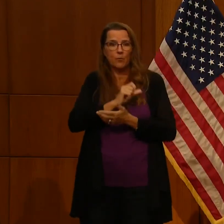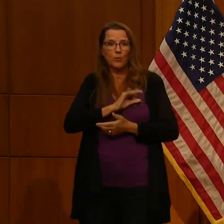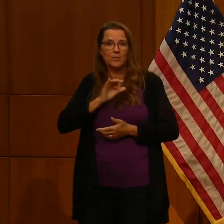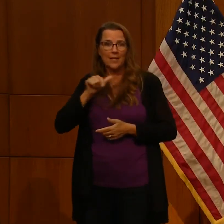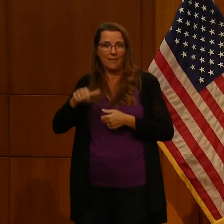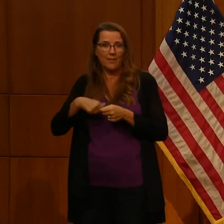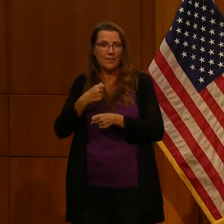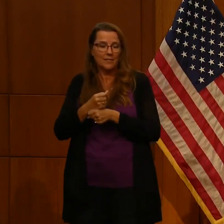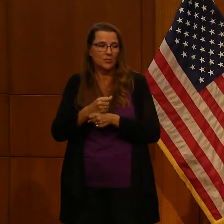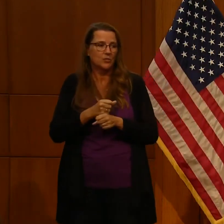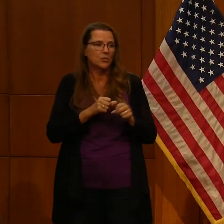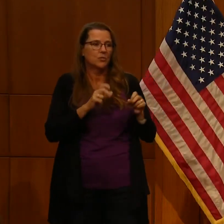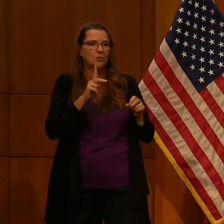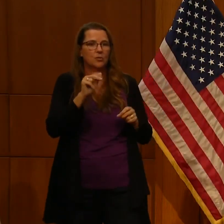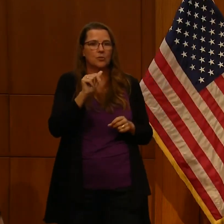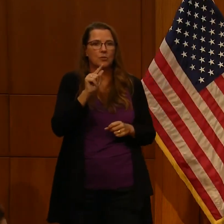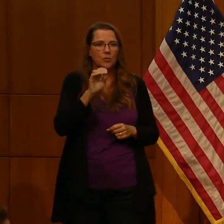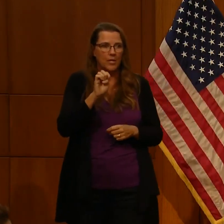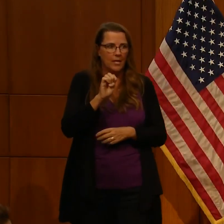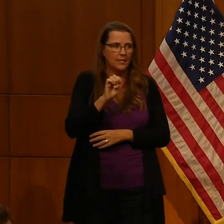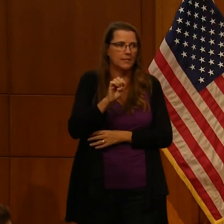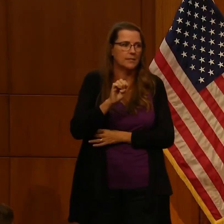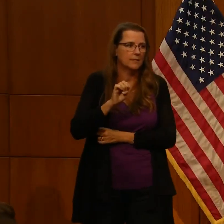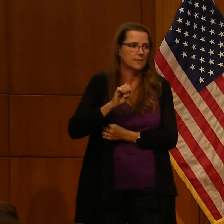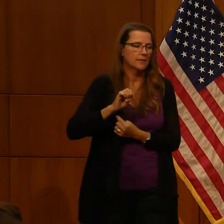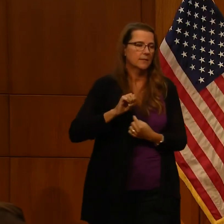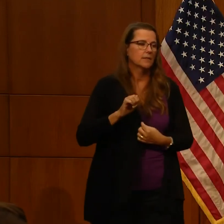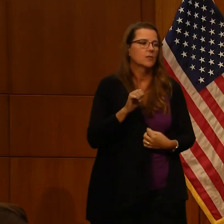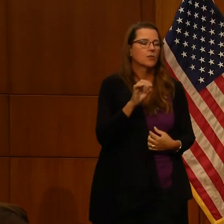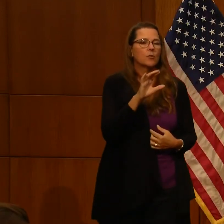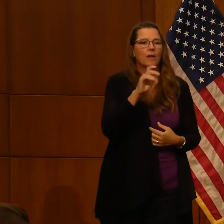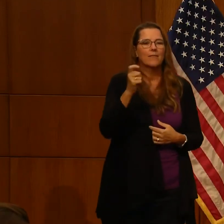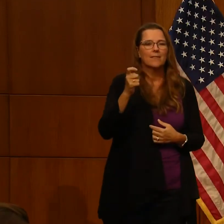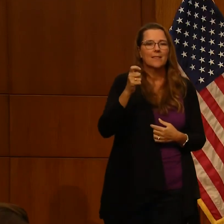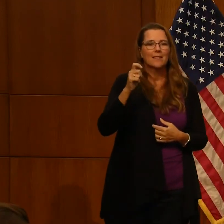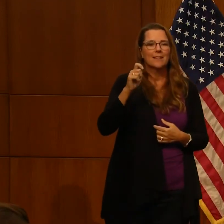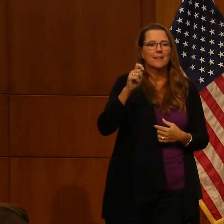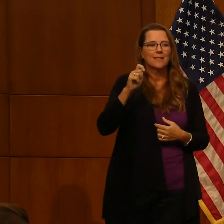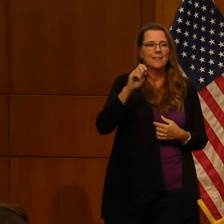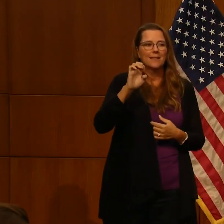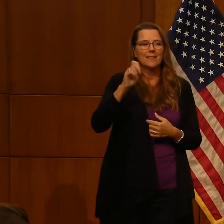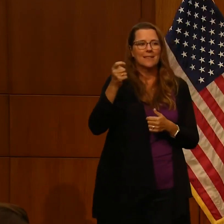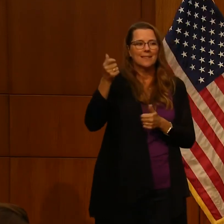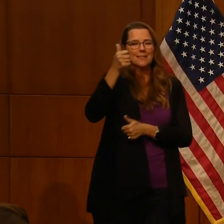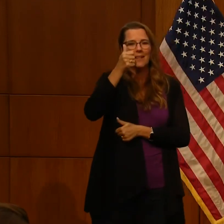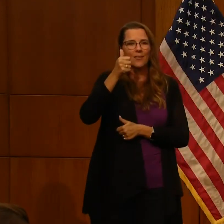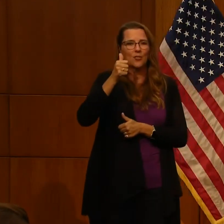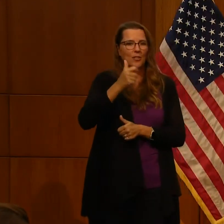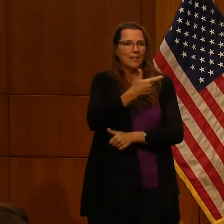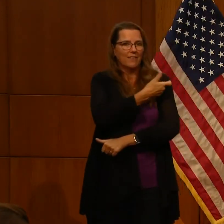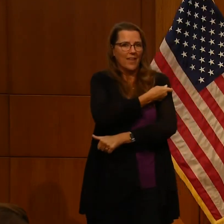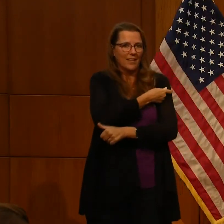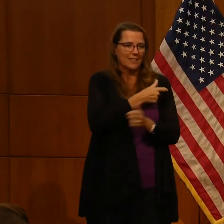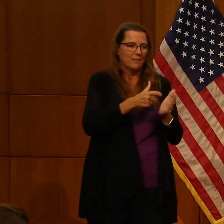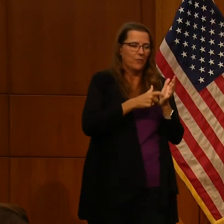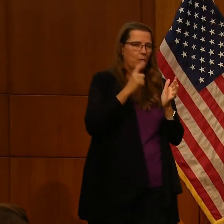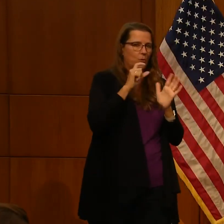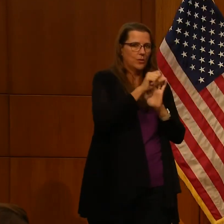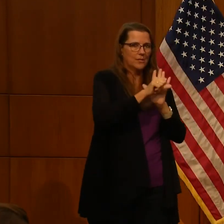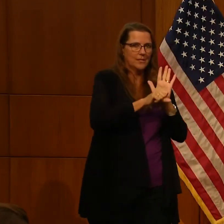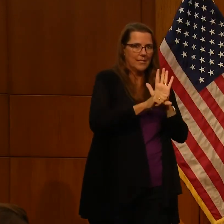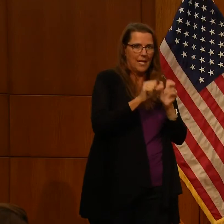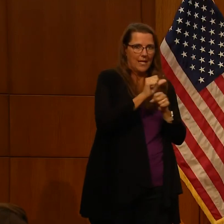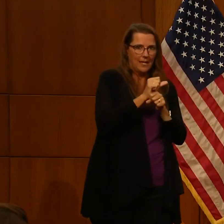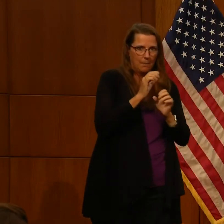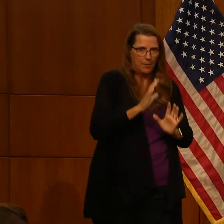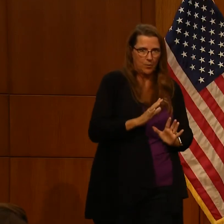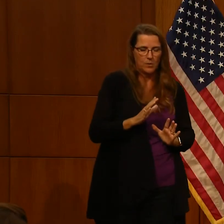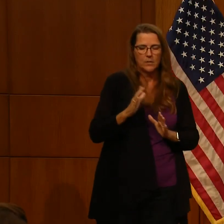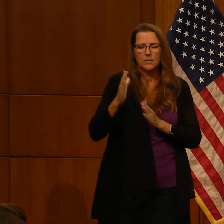FOR STAFF THIS YEAR. BEYOND THE